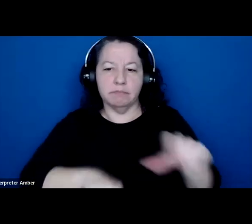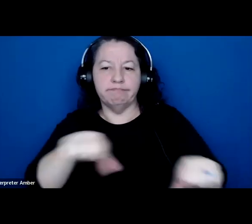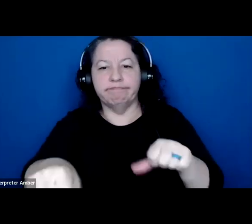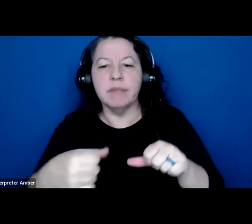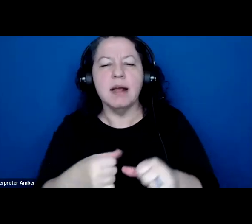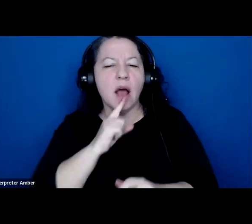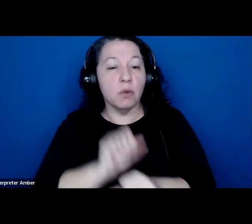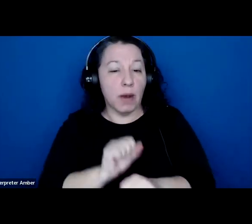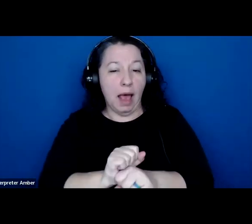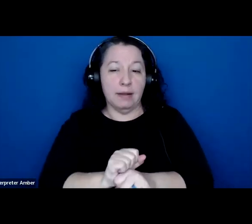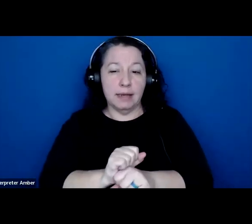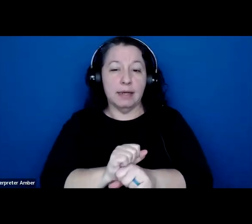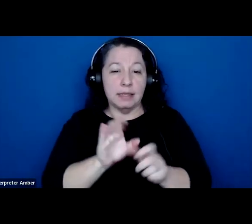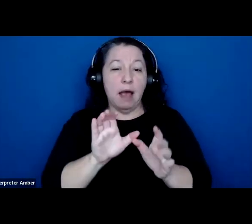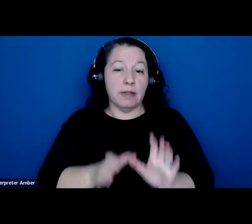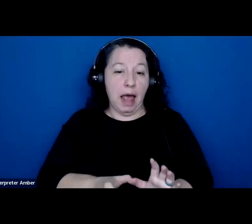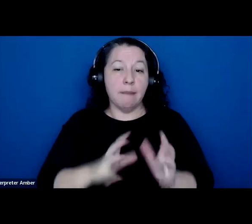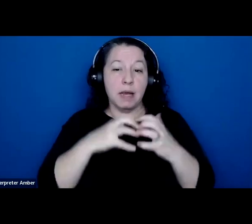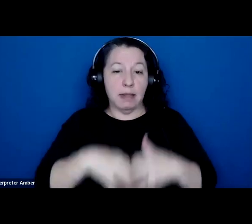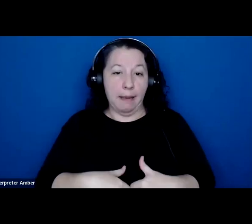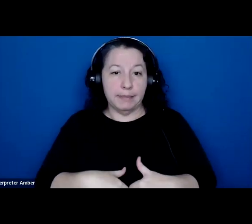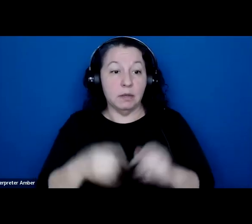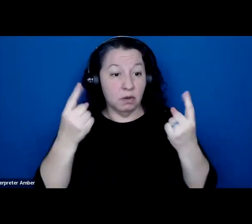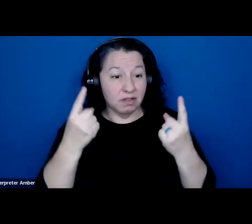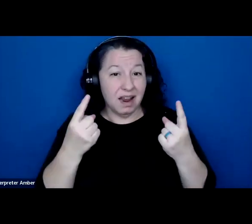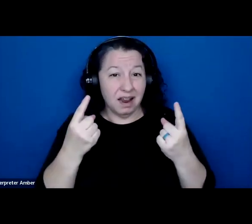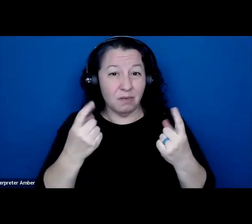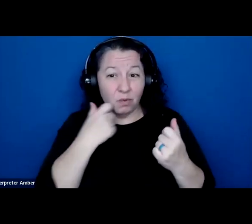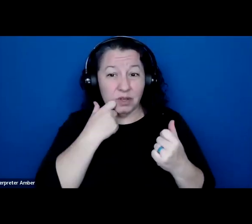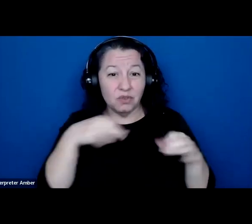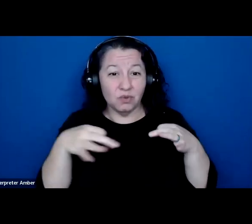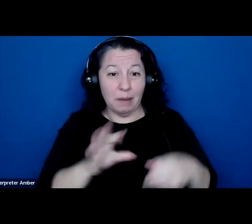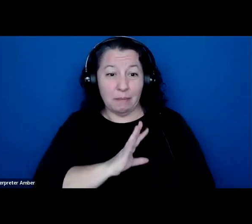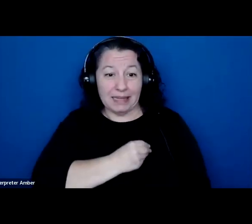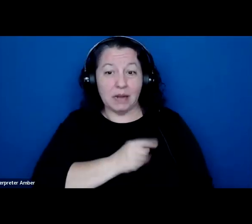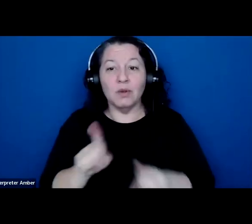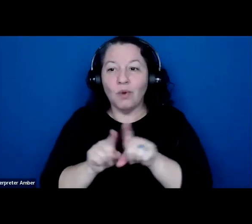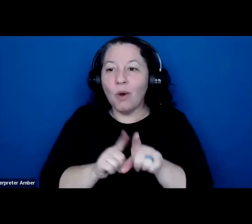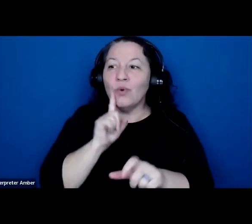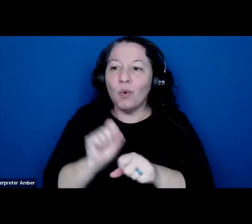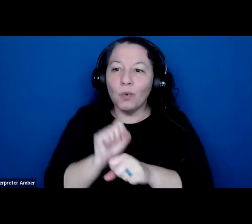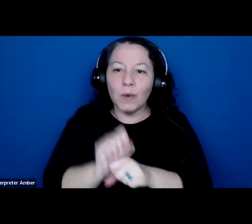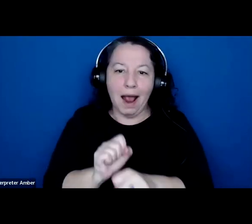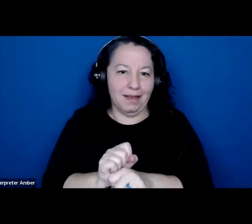Because in many ways what we have described in Palestine is also the reality in the broader postcolonial world.